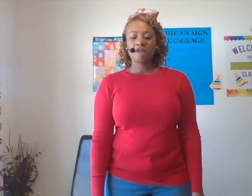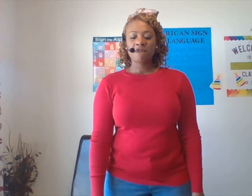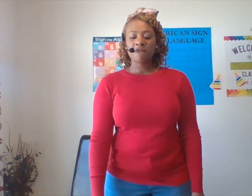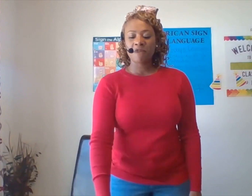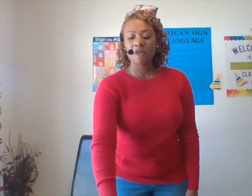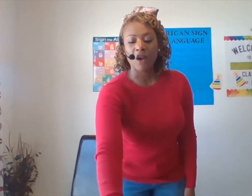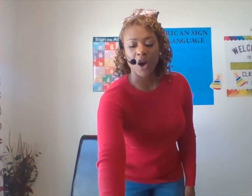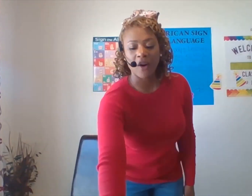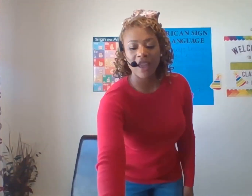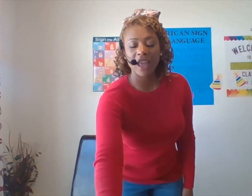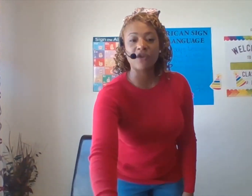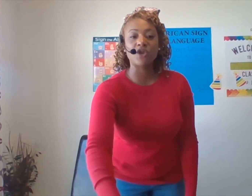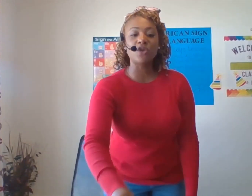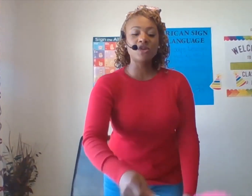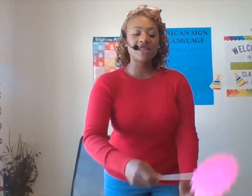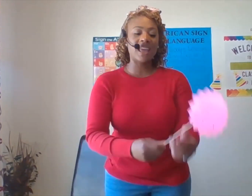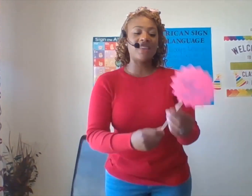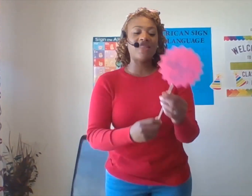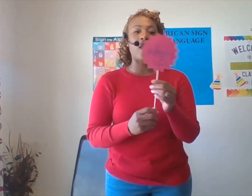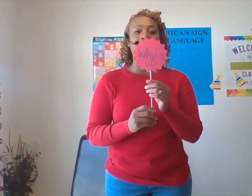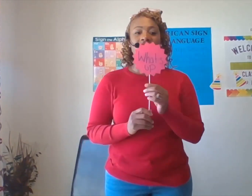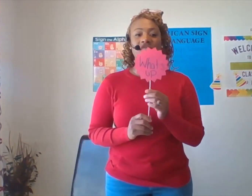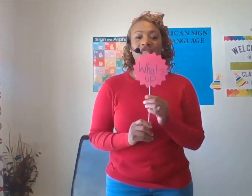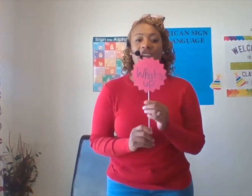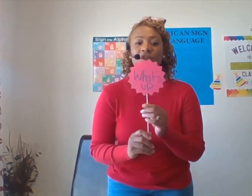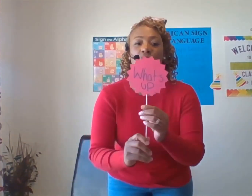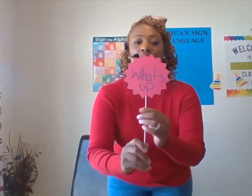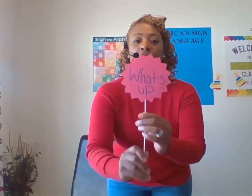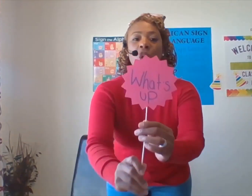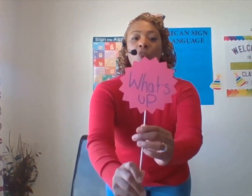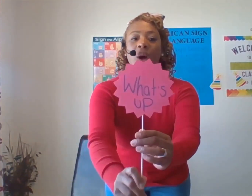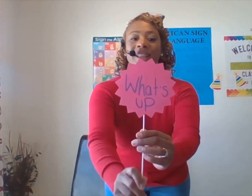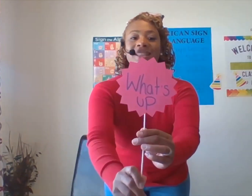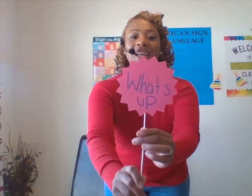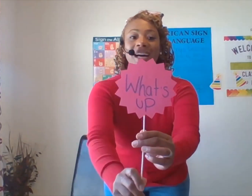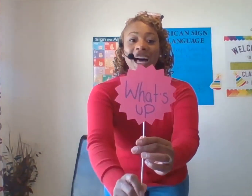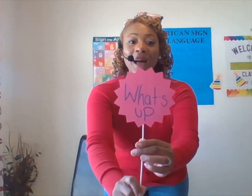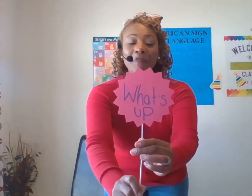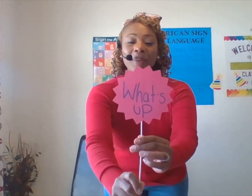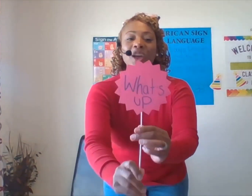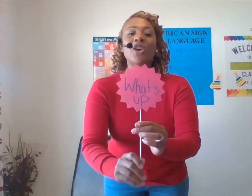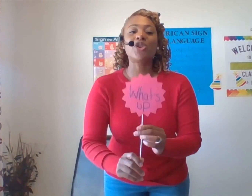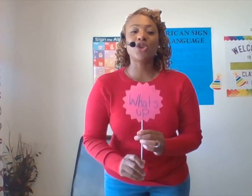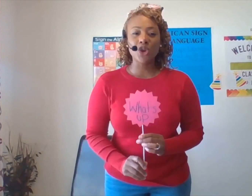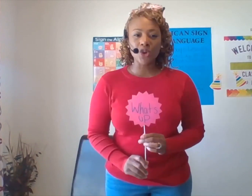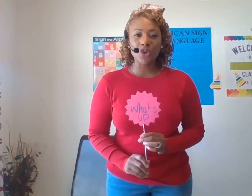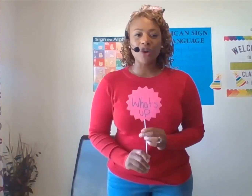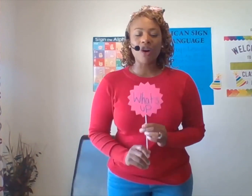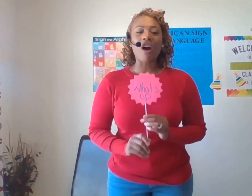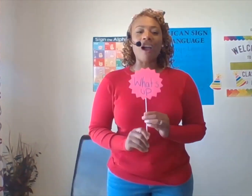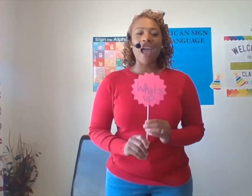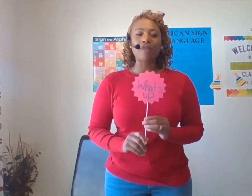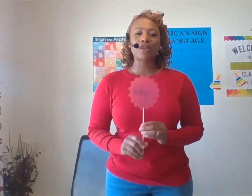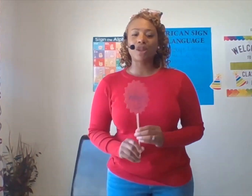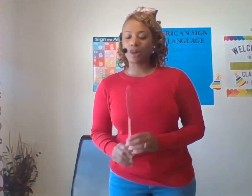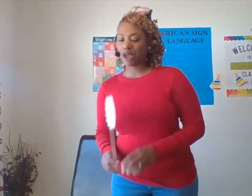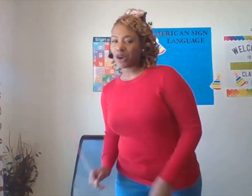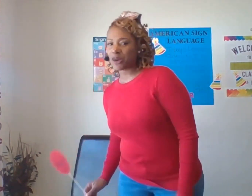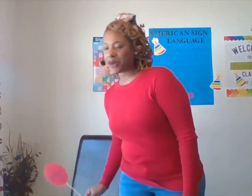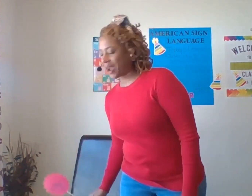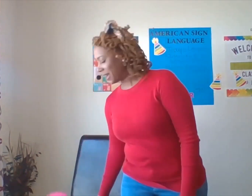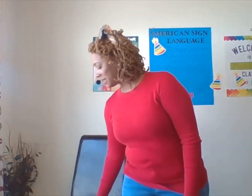all right if you say that was the sign for what's up you are absolutely correct